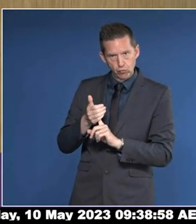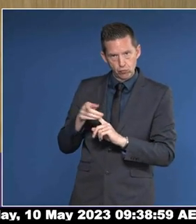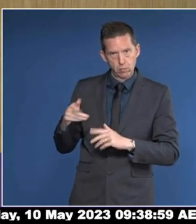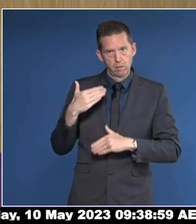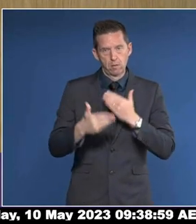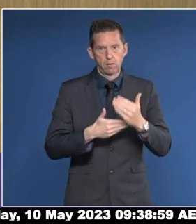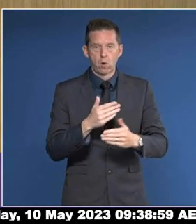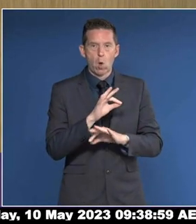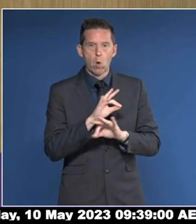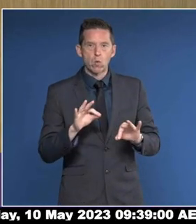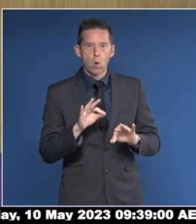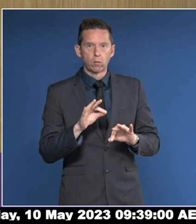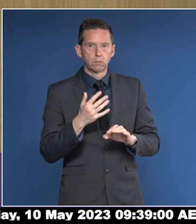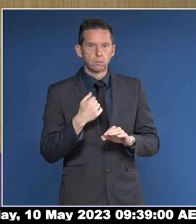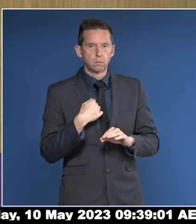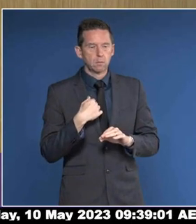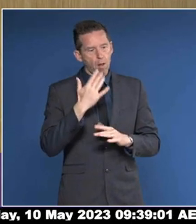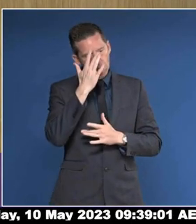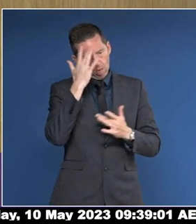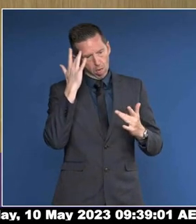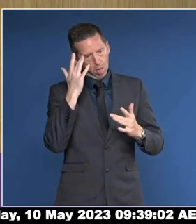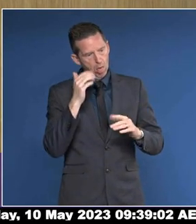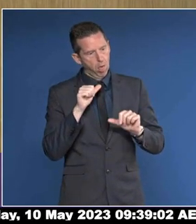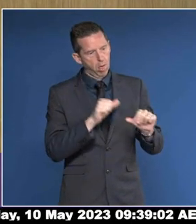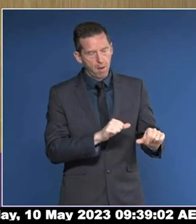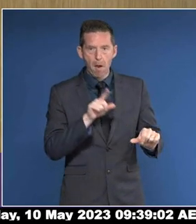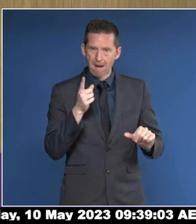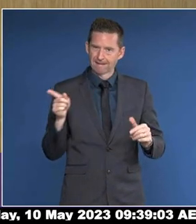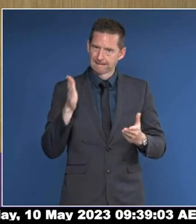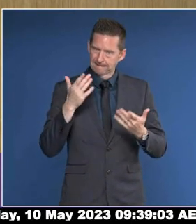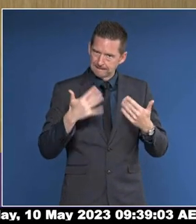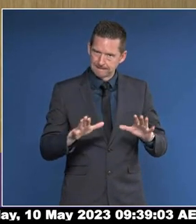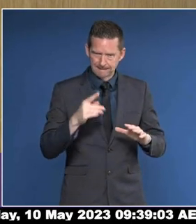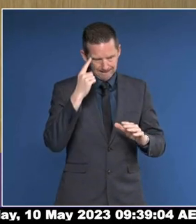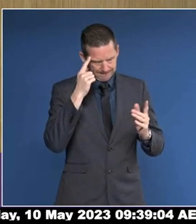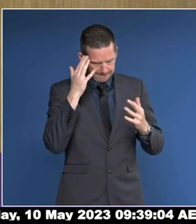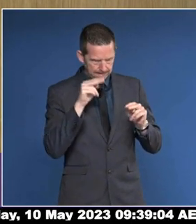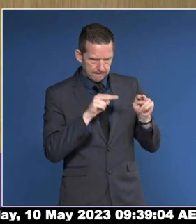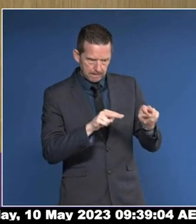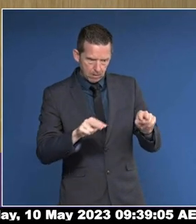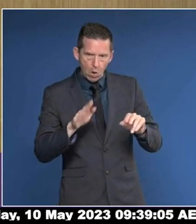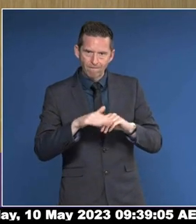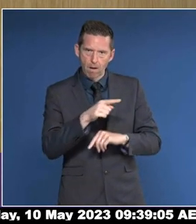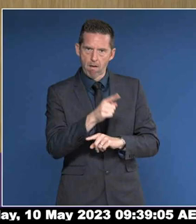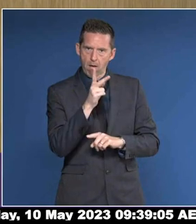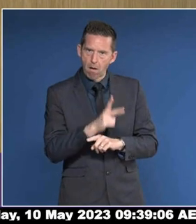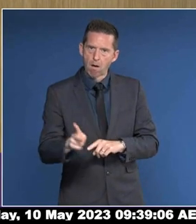consciously did an assessment of whether the patterns of behaviours, the patterns of